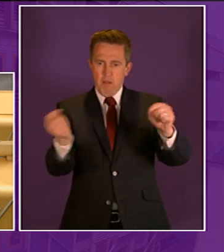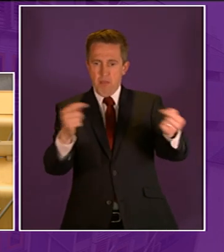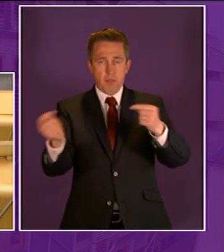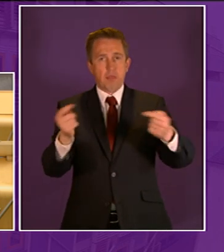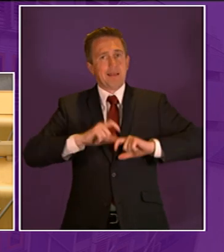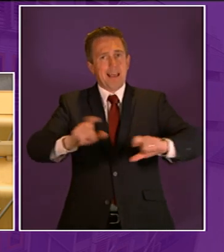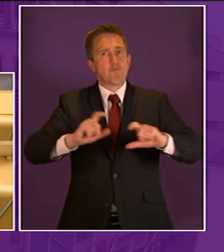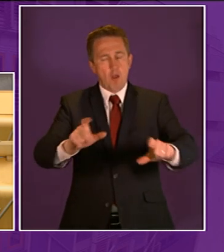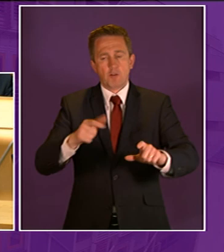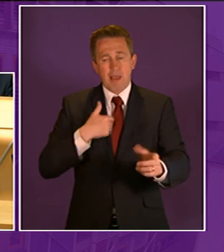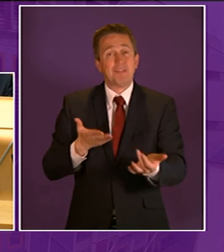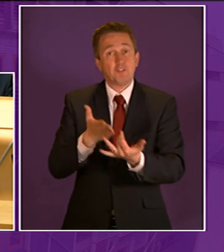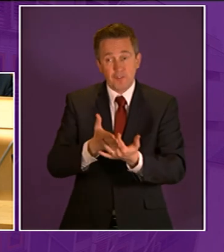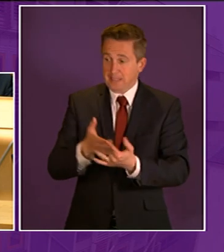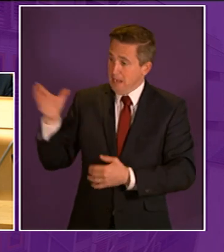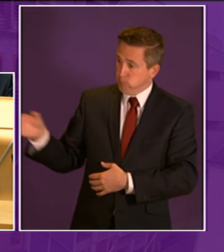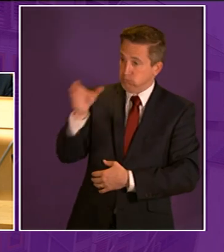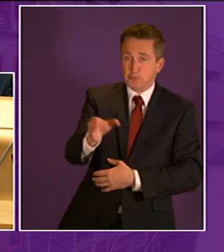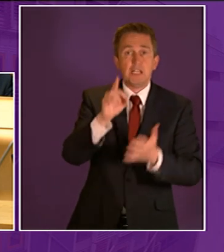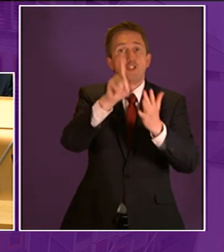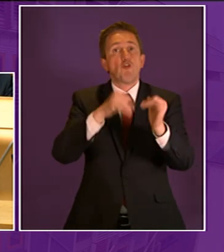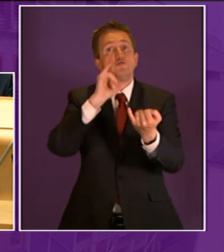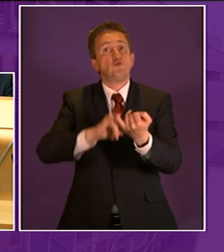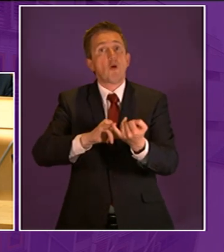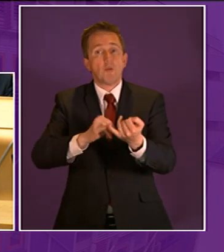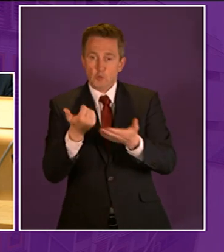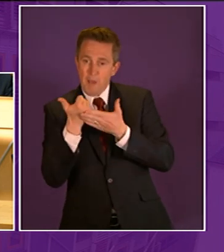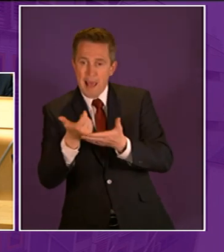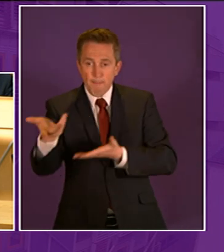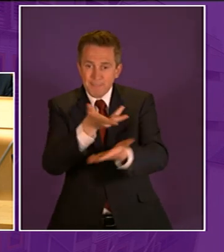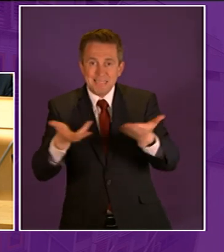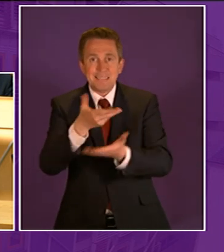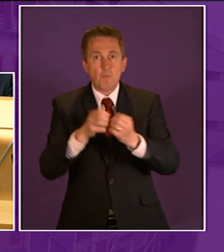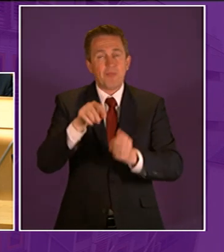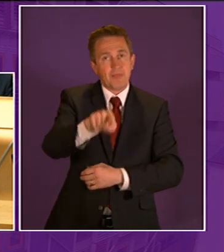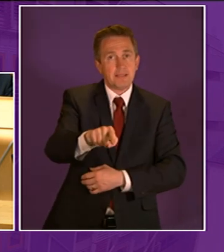I am always mindful of the importance of the public purse—